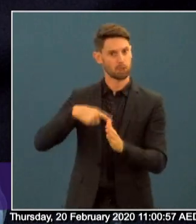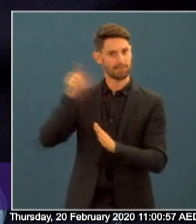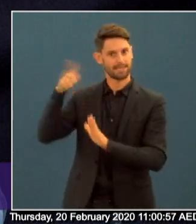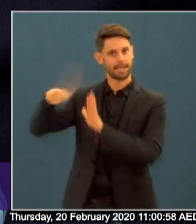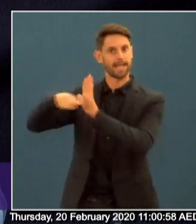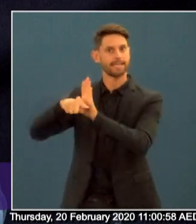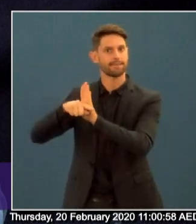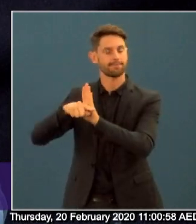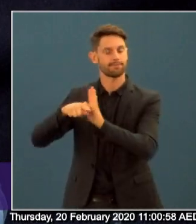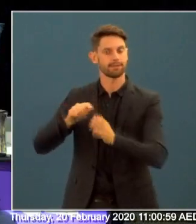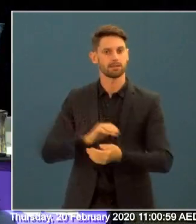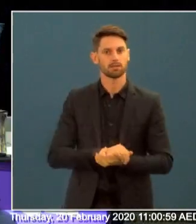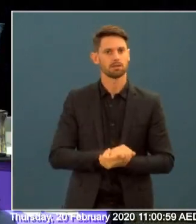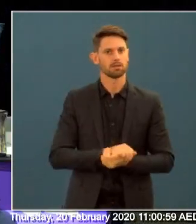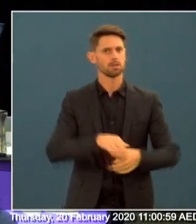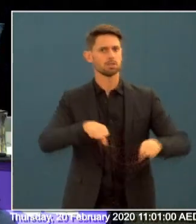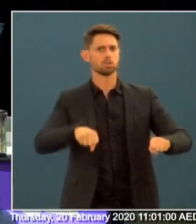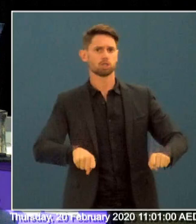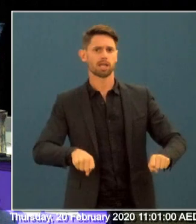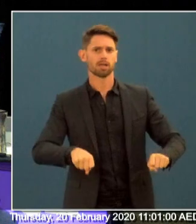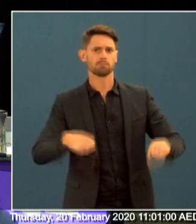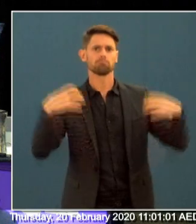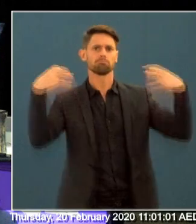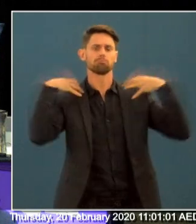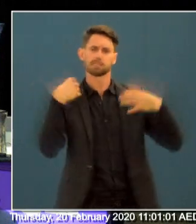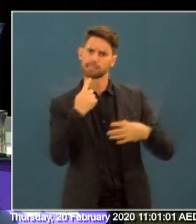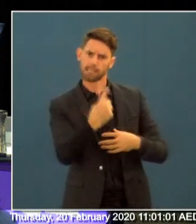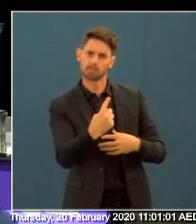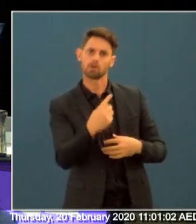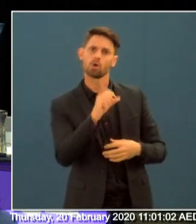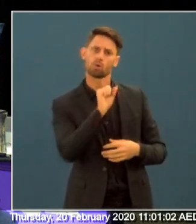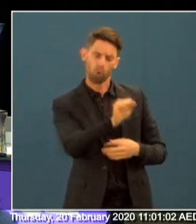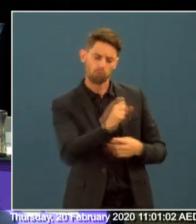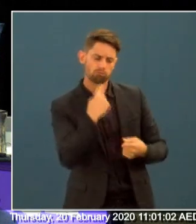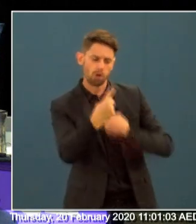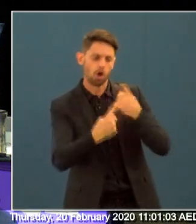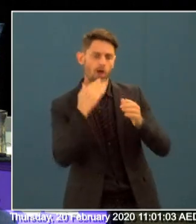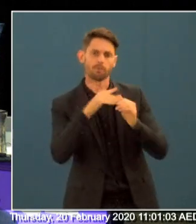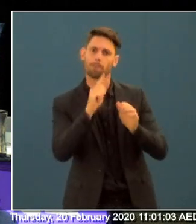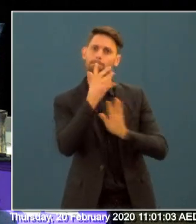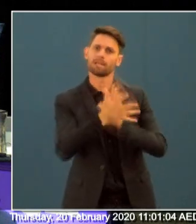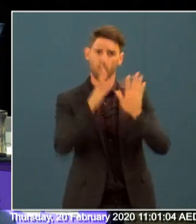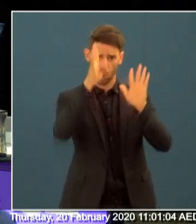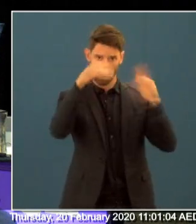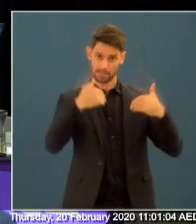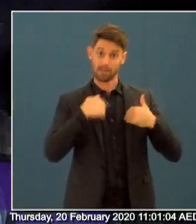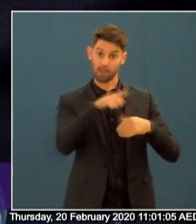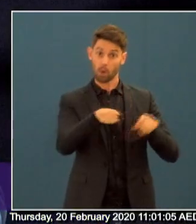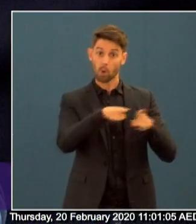Does the concept of autism, as you've defined it and explained it, include Asperger's, for example? That's correct.